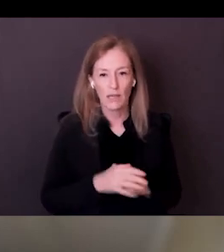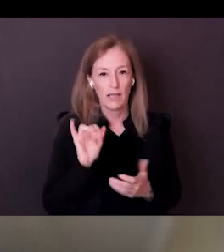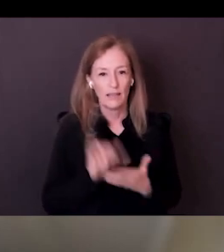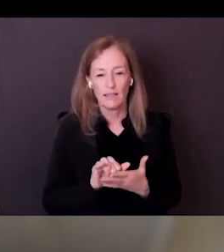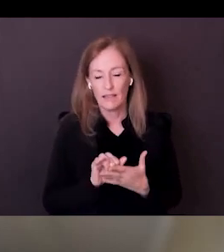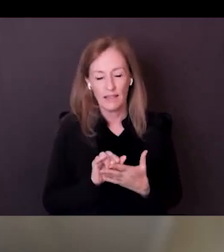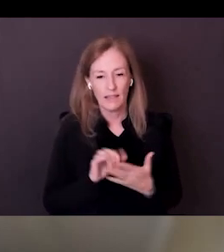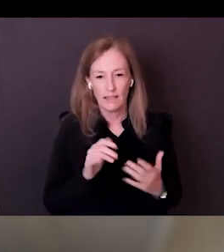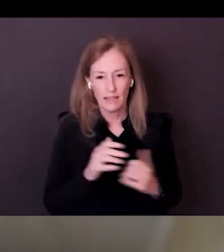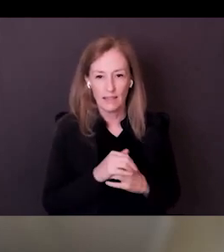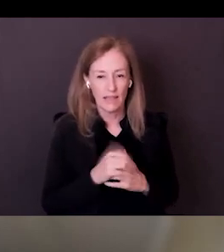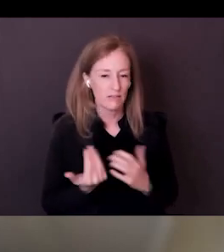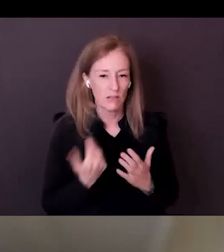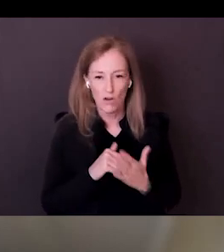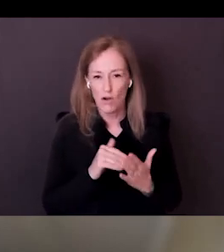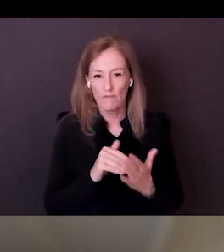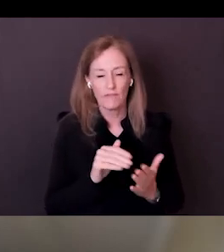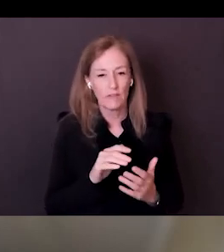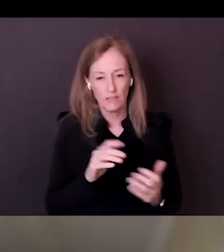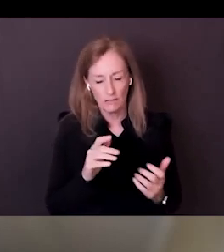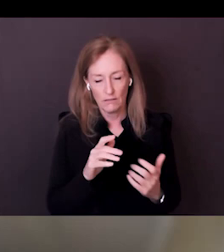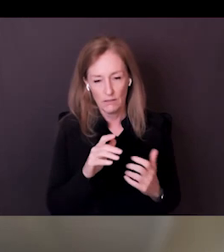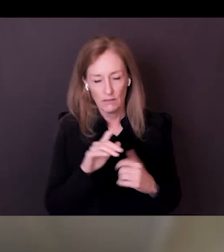THAT I HAVE HAD THAT WE MAKE SURE THAT ALL OF THE COMMUNITIES ARE